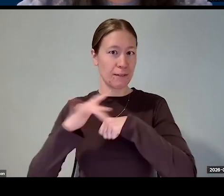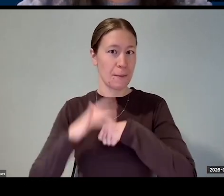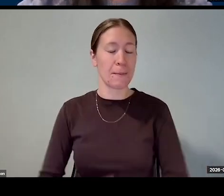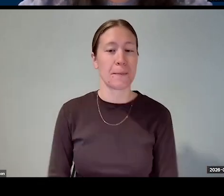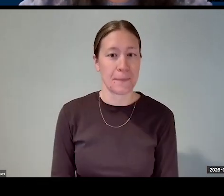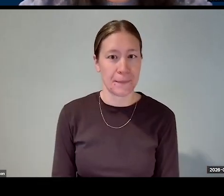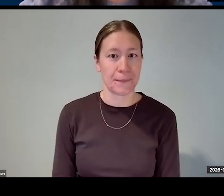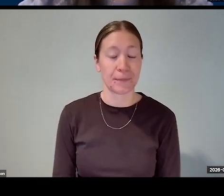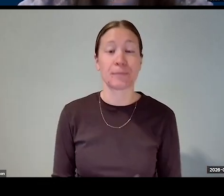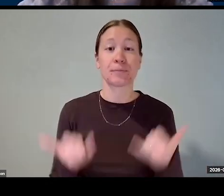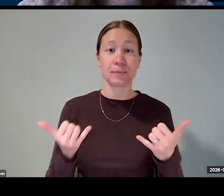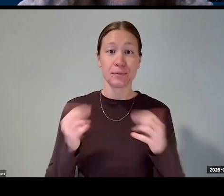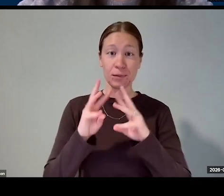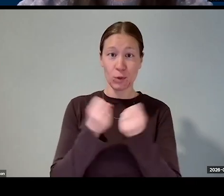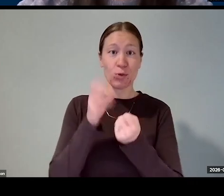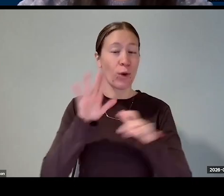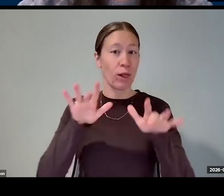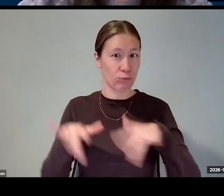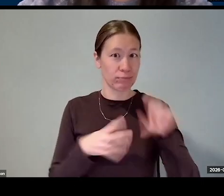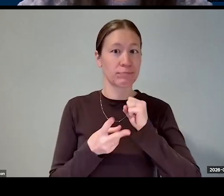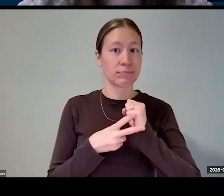A recording of this workshop will be made available